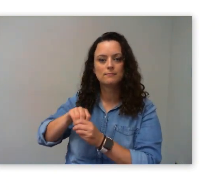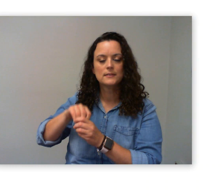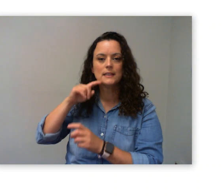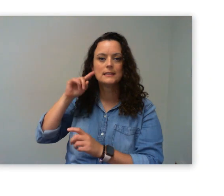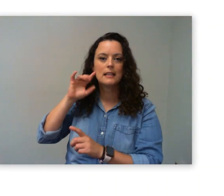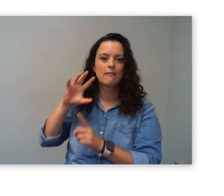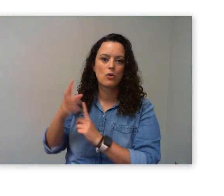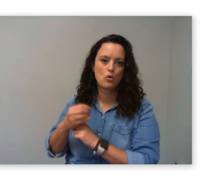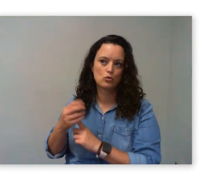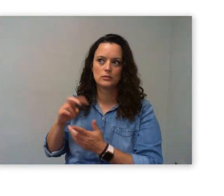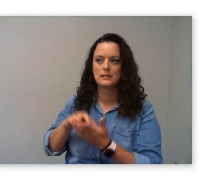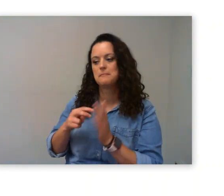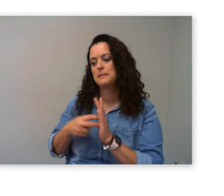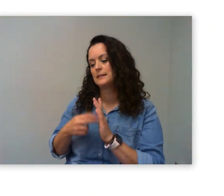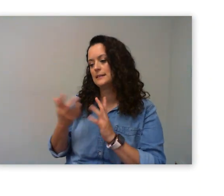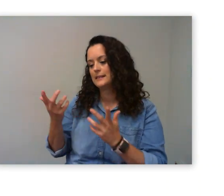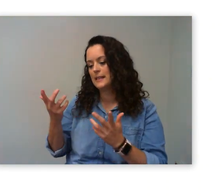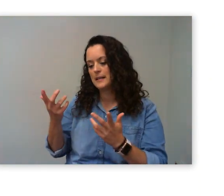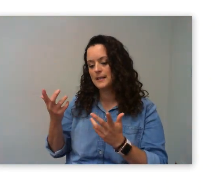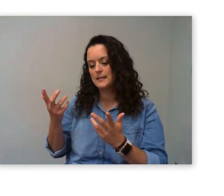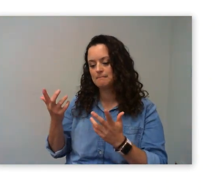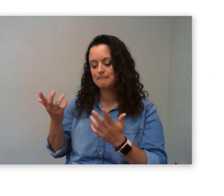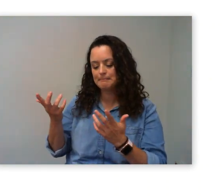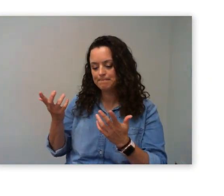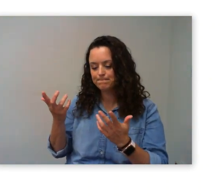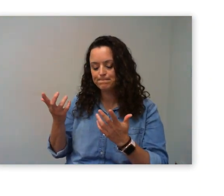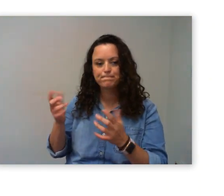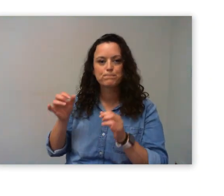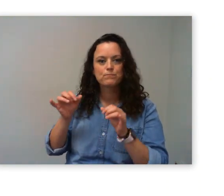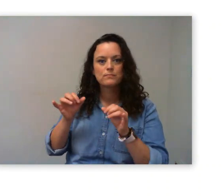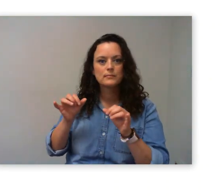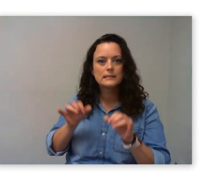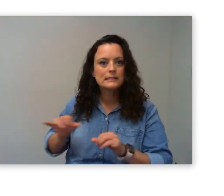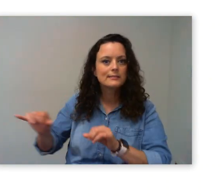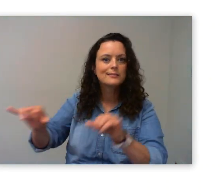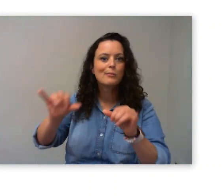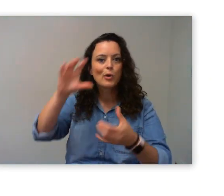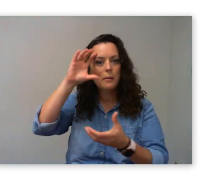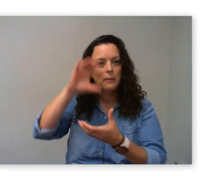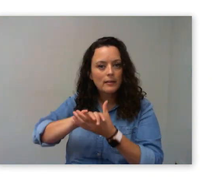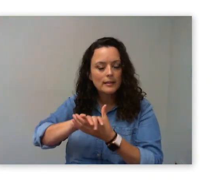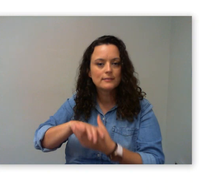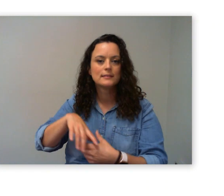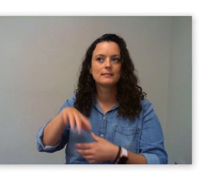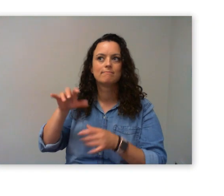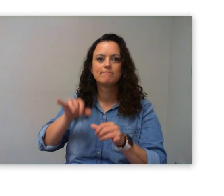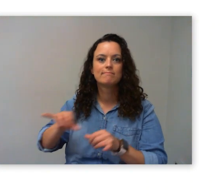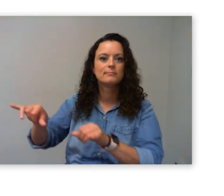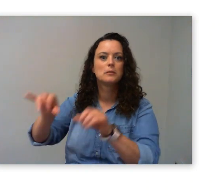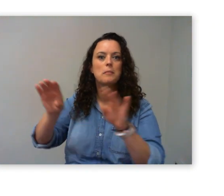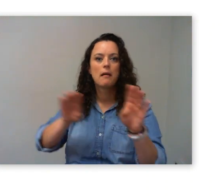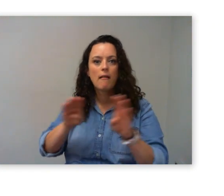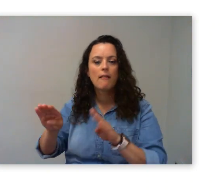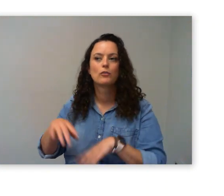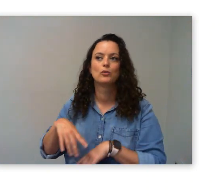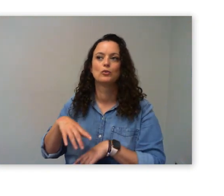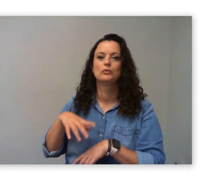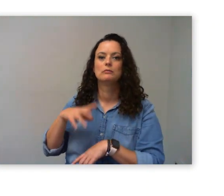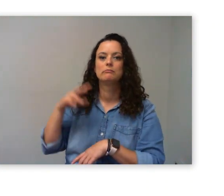they have um you know similar beliefs and behaviors and history and things like that